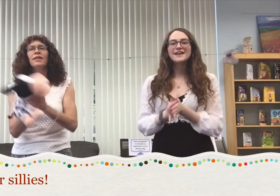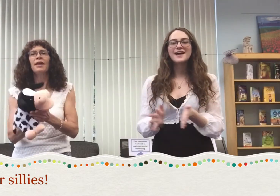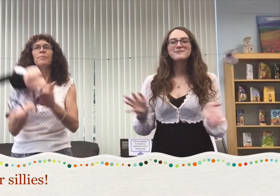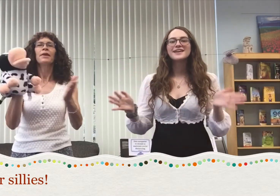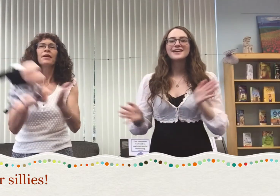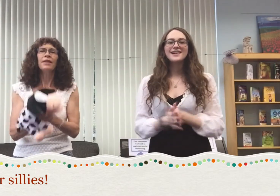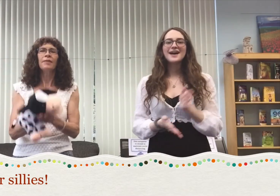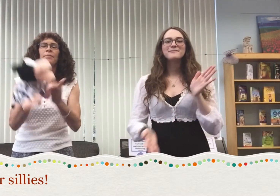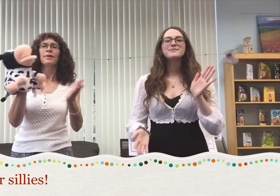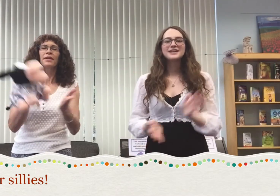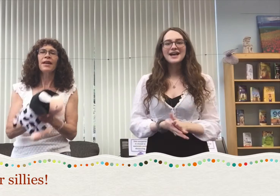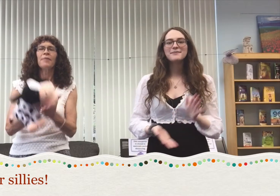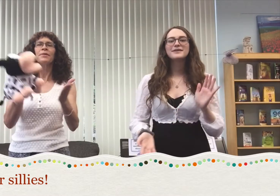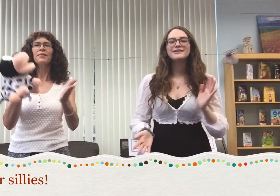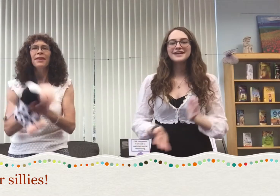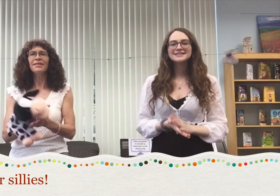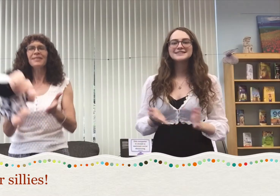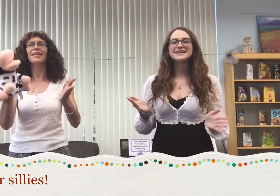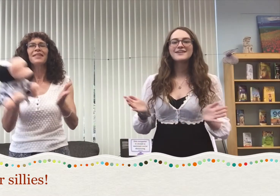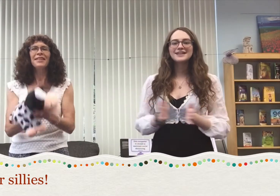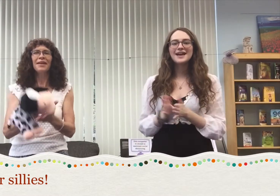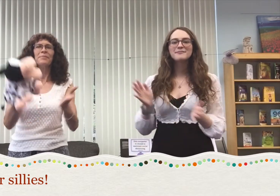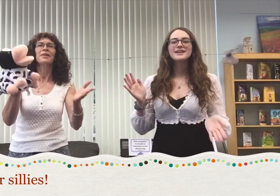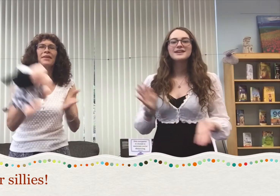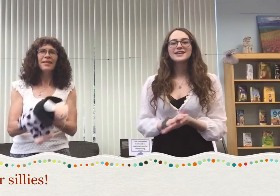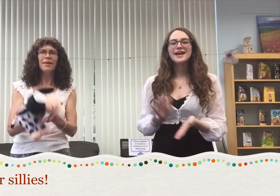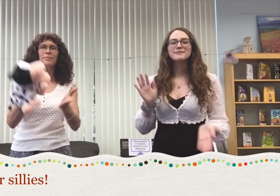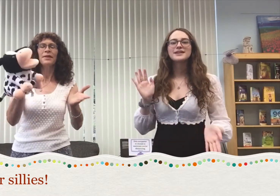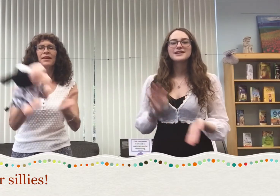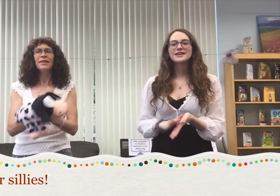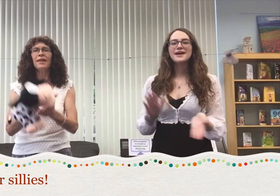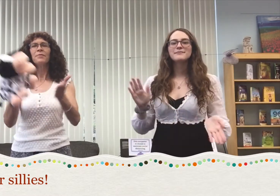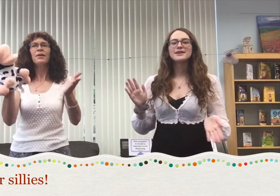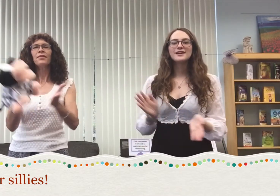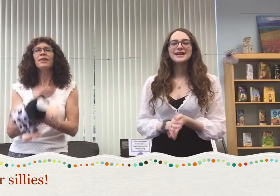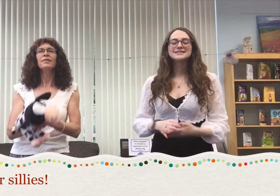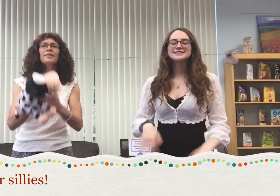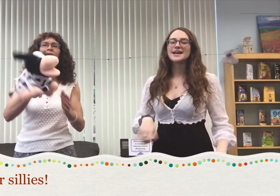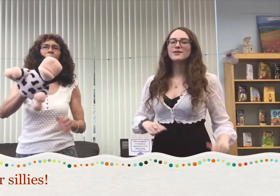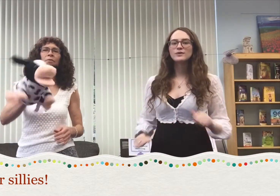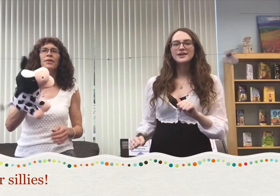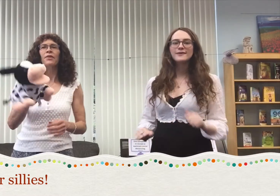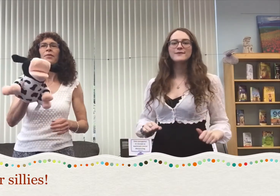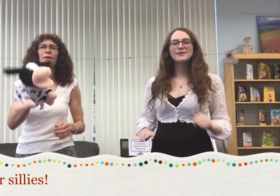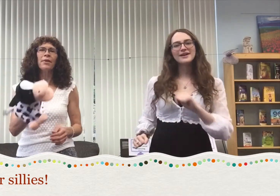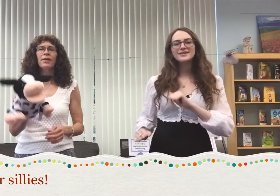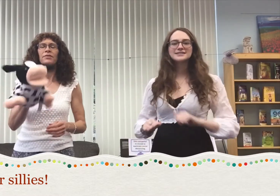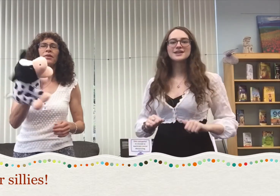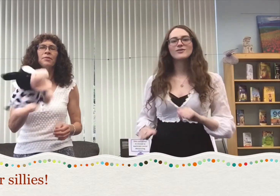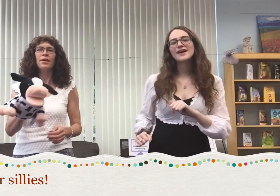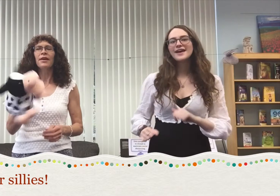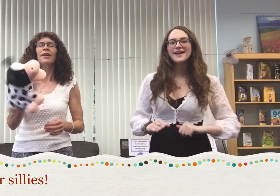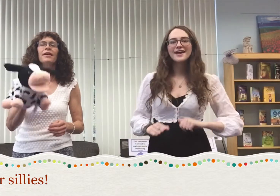clap, clap, clap my crazies out, clap, clap, clap my crazies out and wiggle my waggles away!